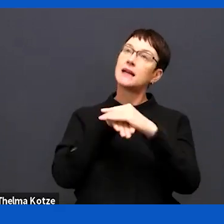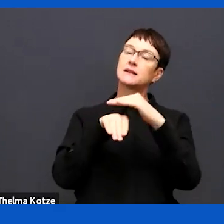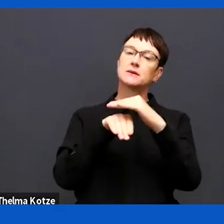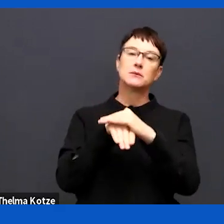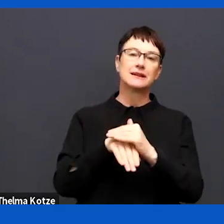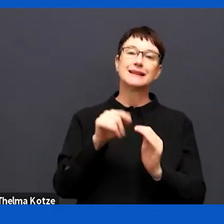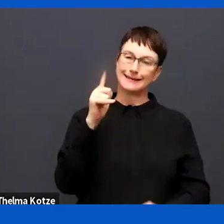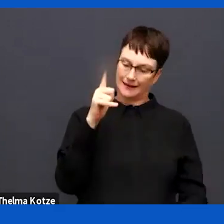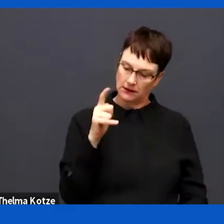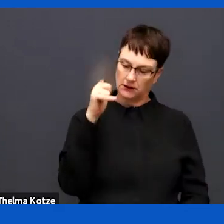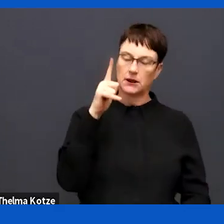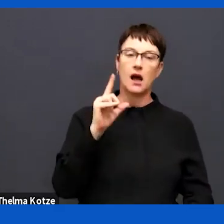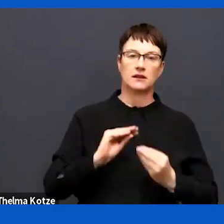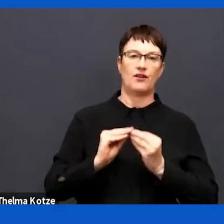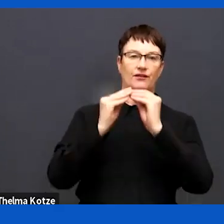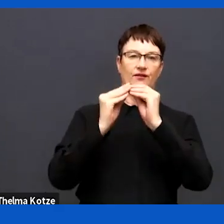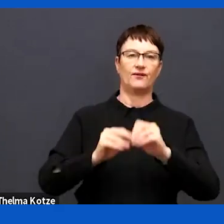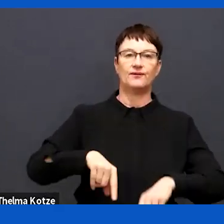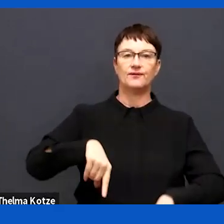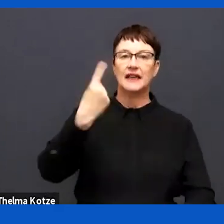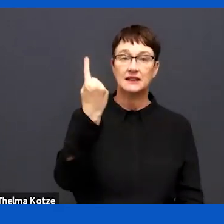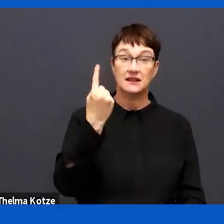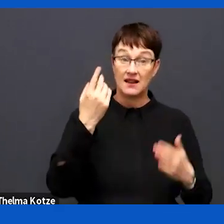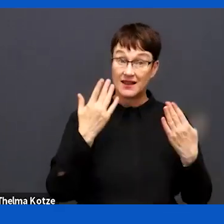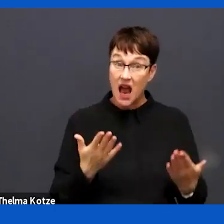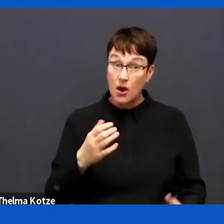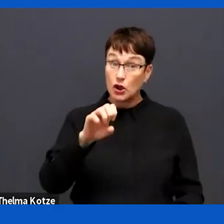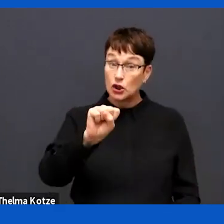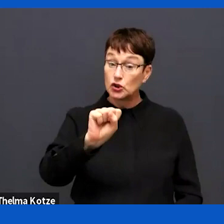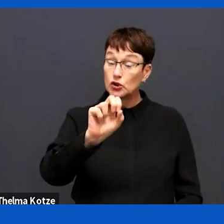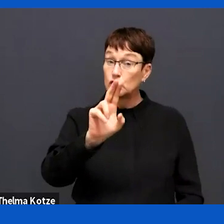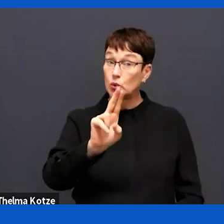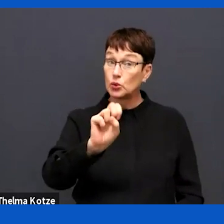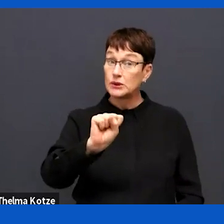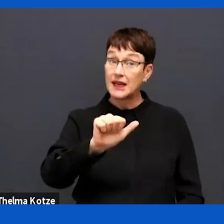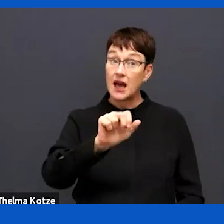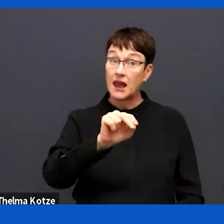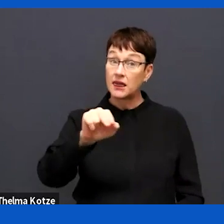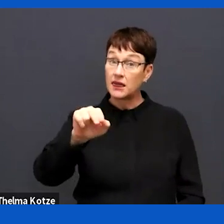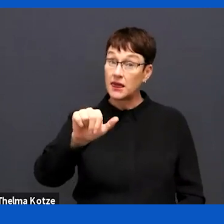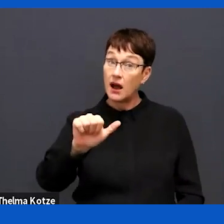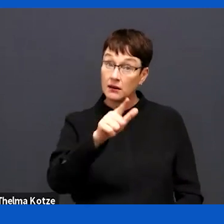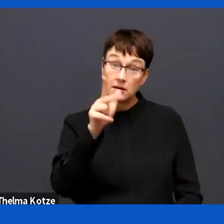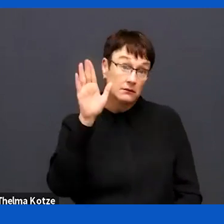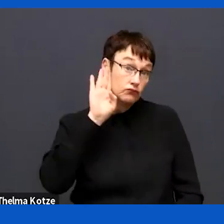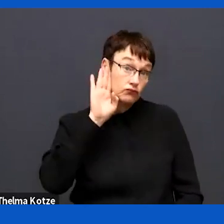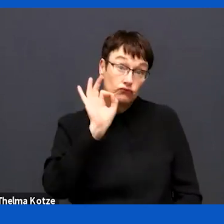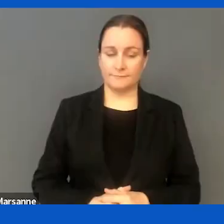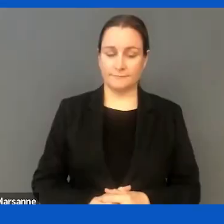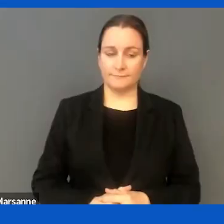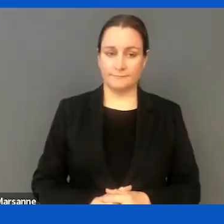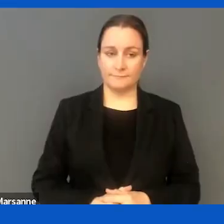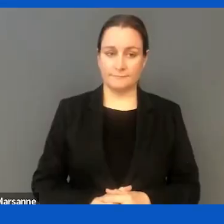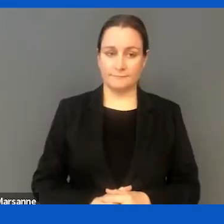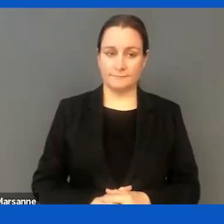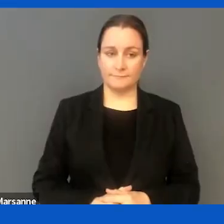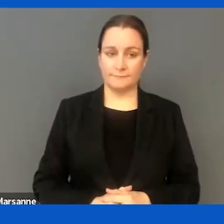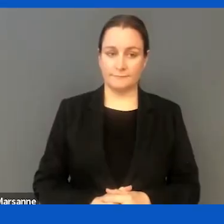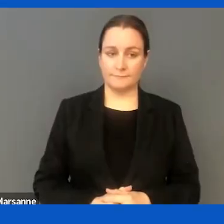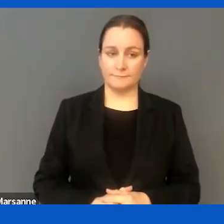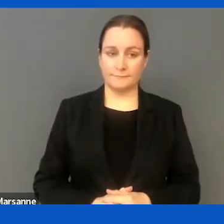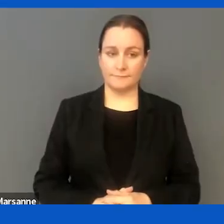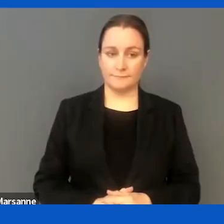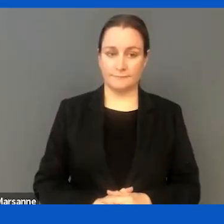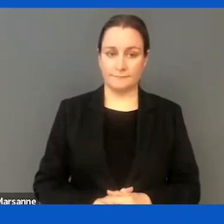Cool. That's good. I'll go back over to you. >> SUSANNA LAURIN: